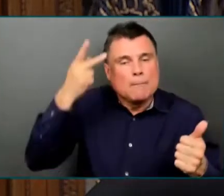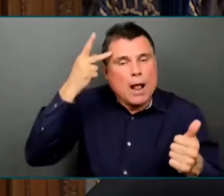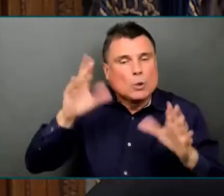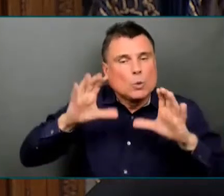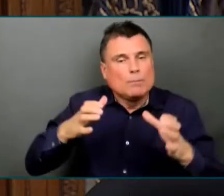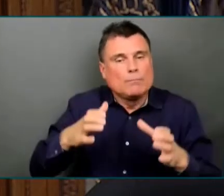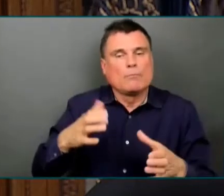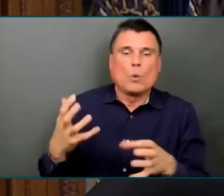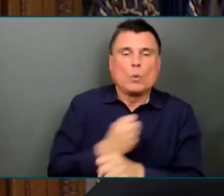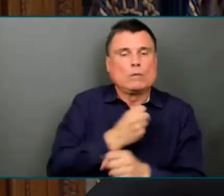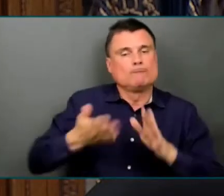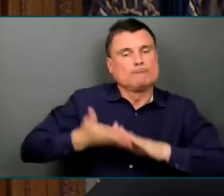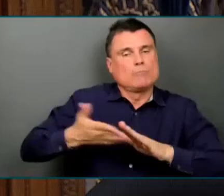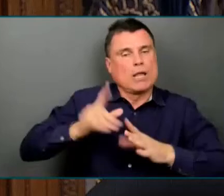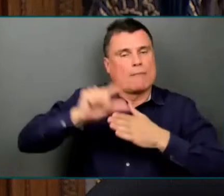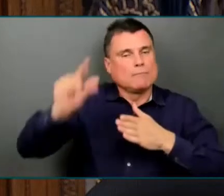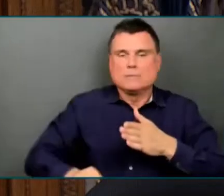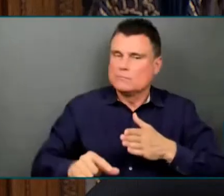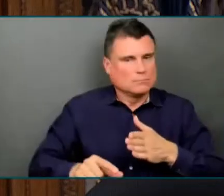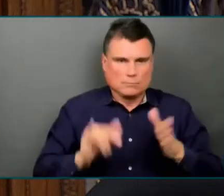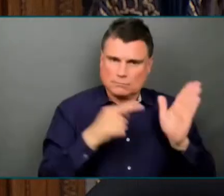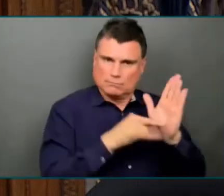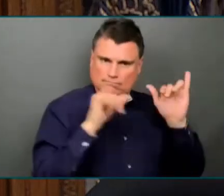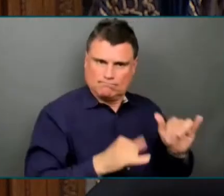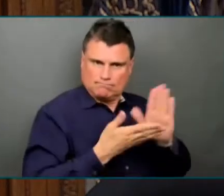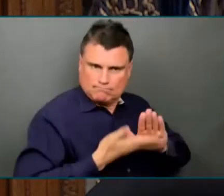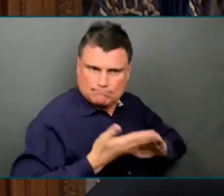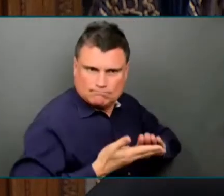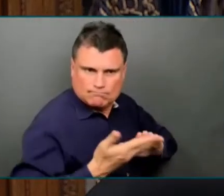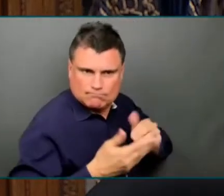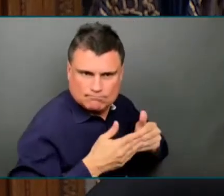I do want to also acknowledge the words of my colleague from Surrey South.